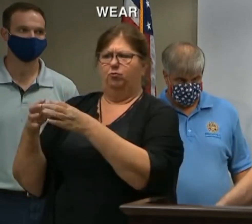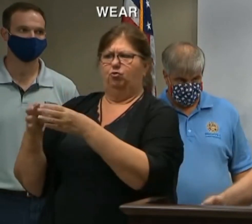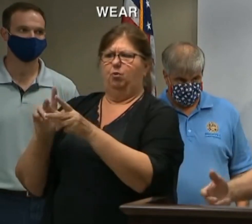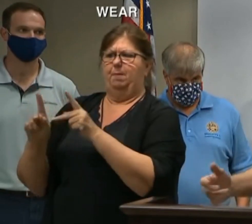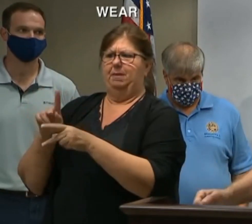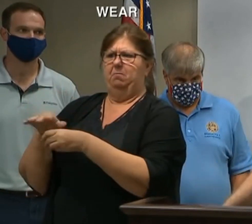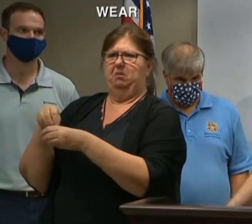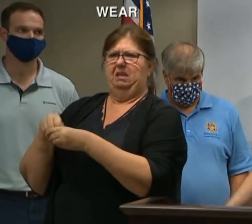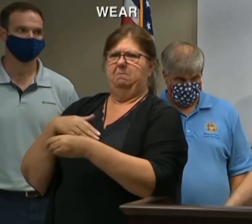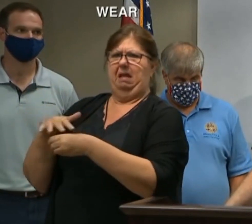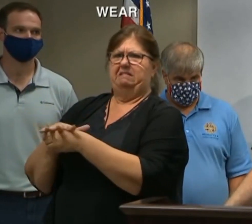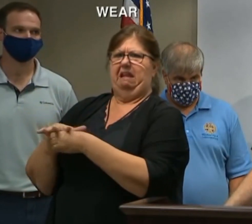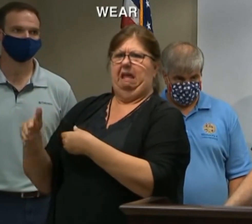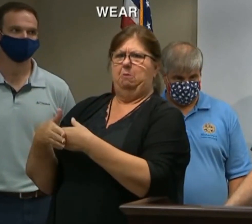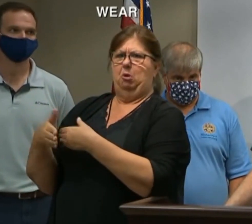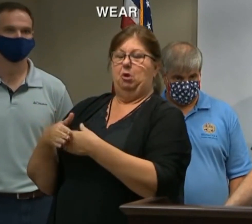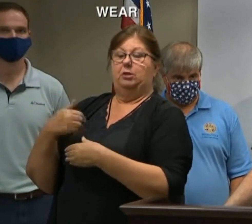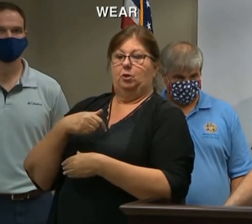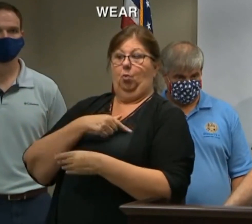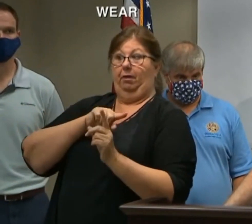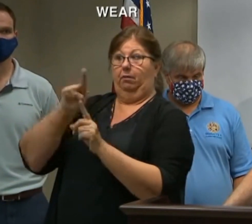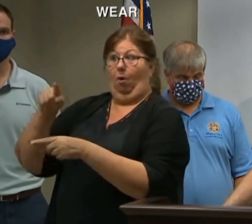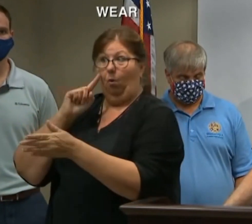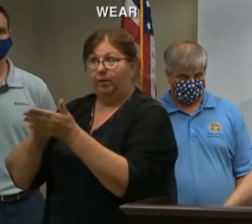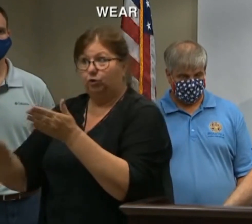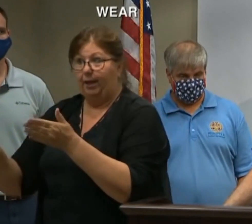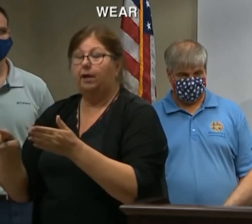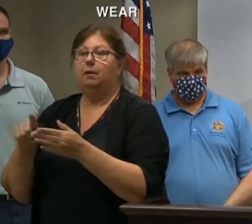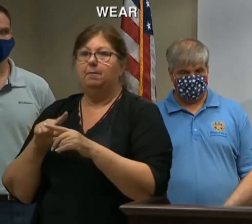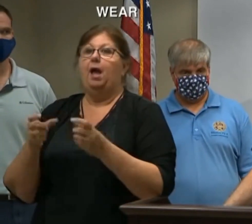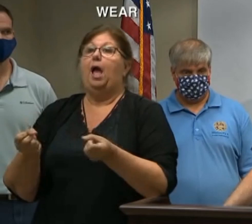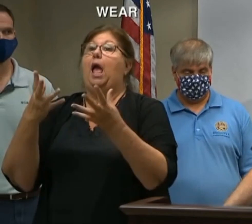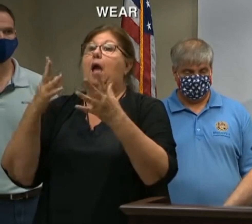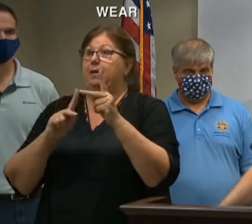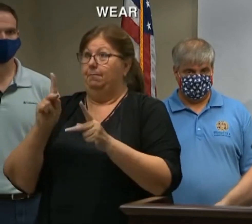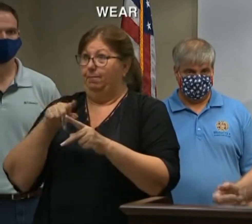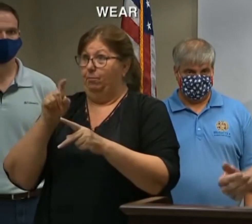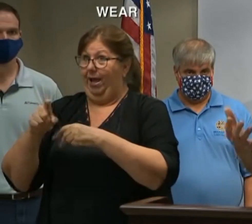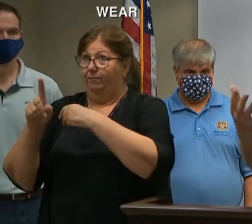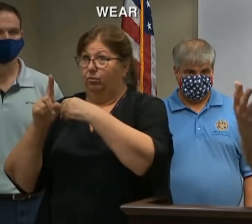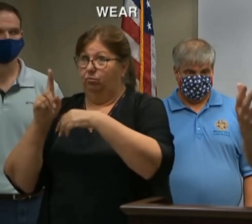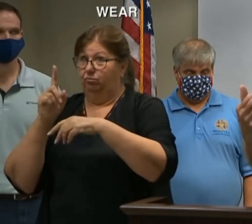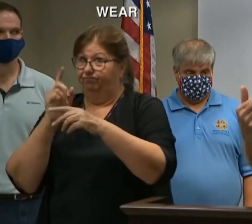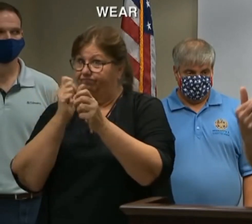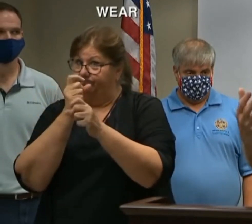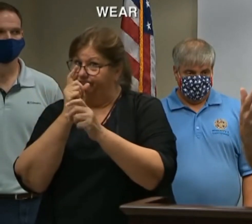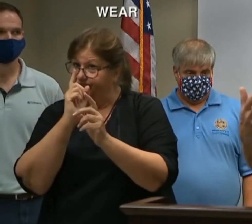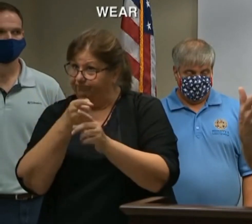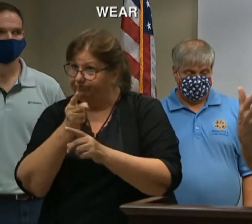we ran the numbers today we've had 100 contacts since the curfew went in and so it's working i can tell you we get calls from